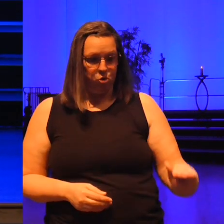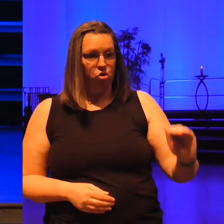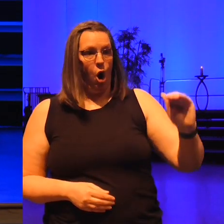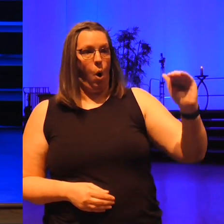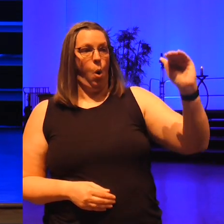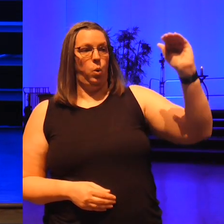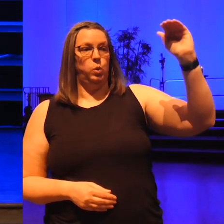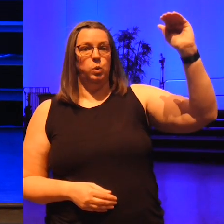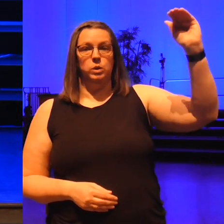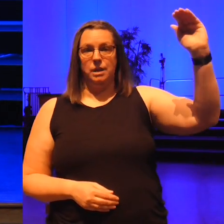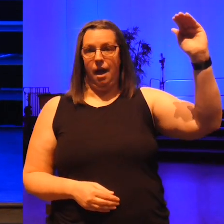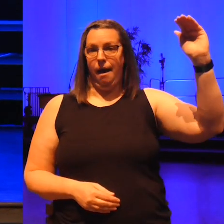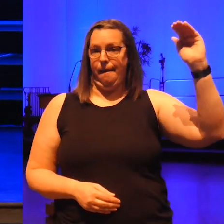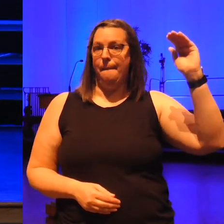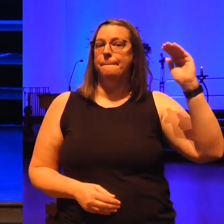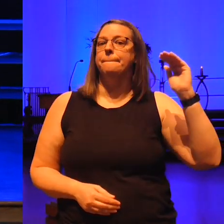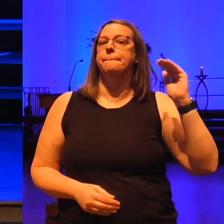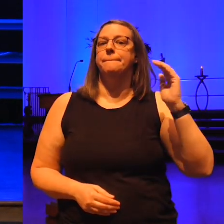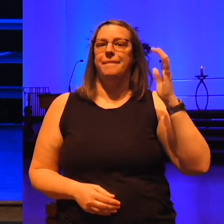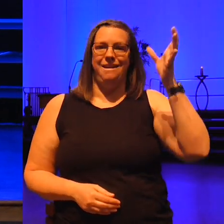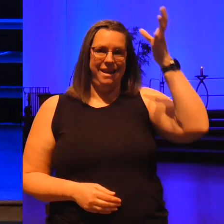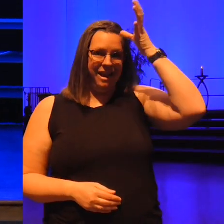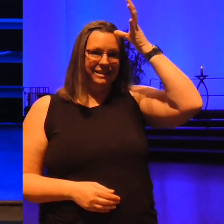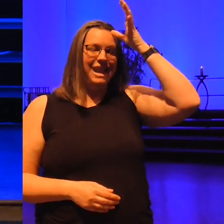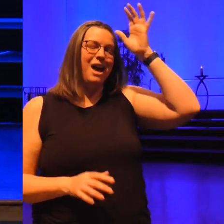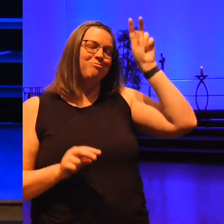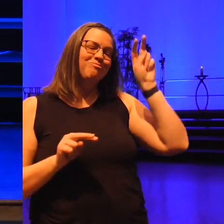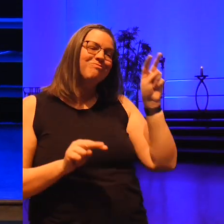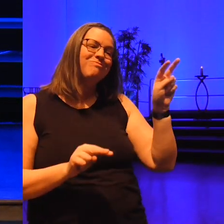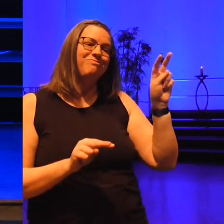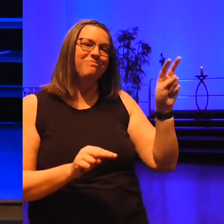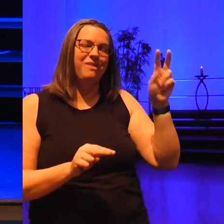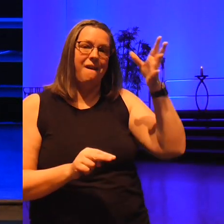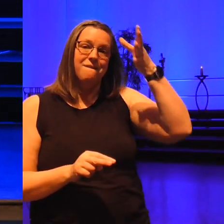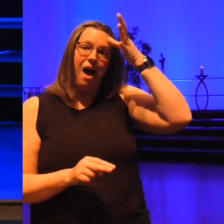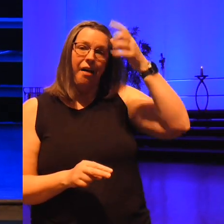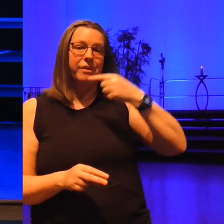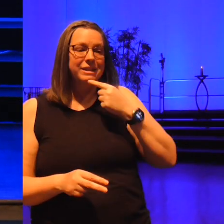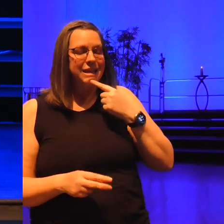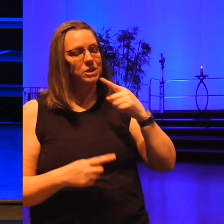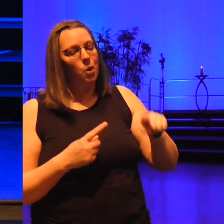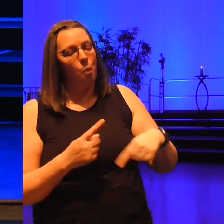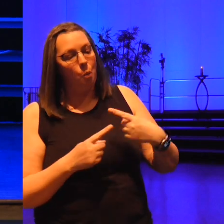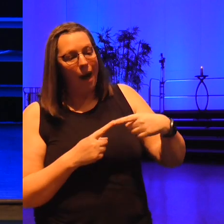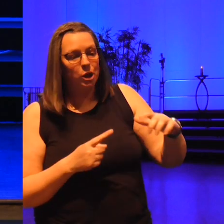of his father's eye and his father says things to him like when you grow up you're going to do